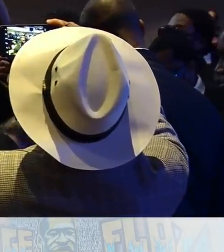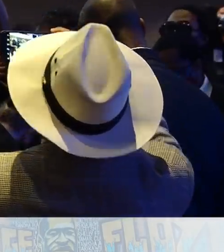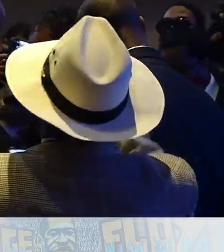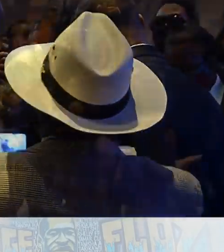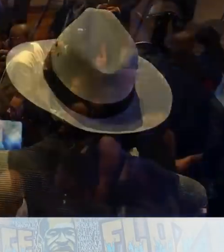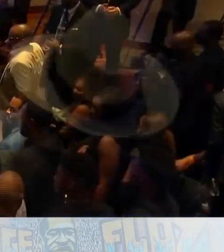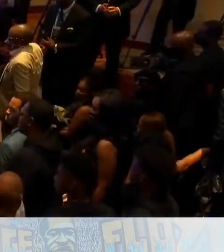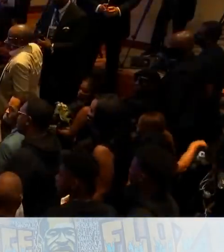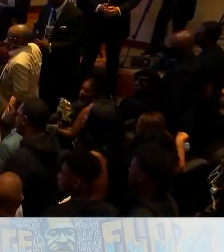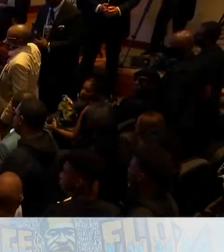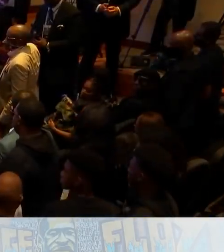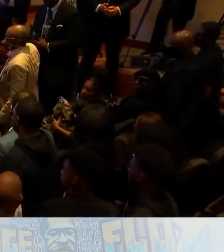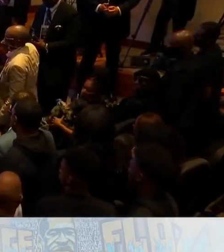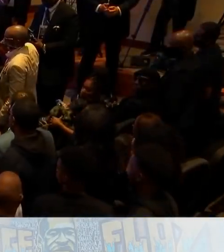CAN BEAR